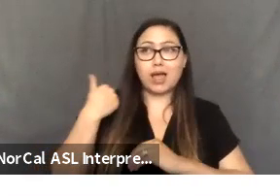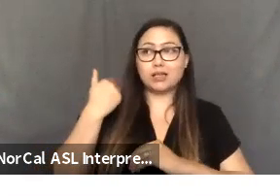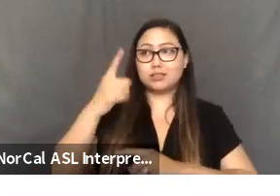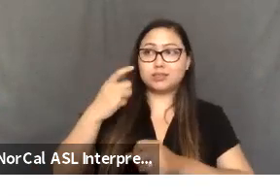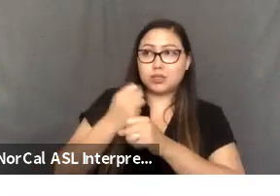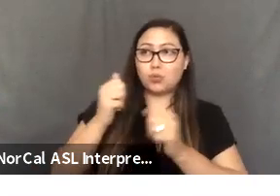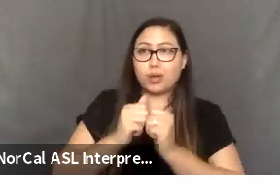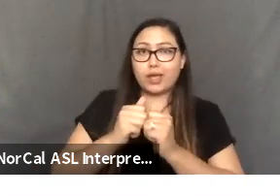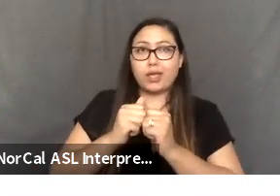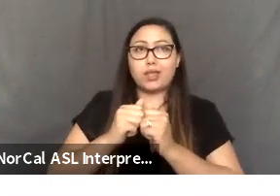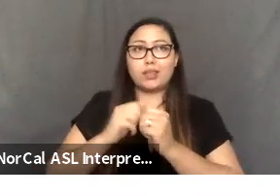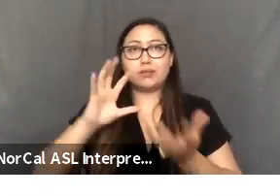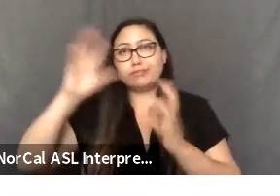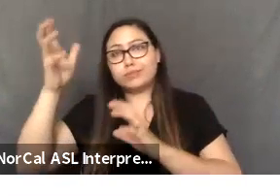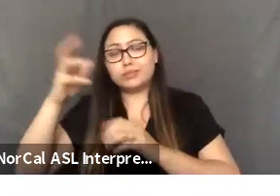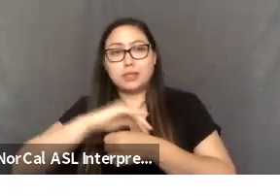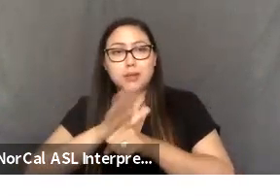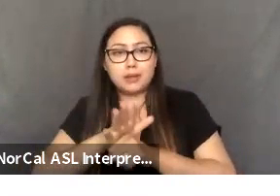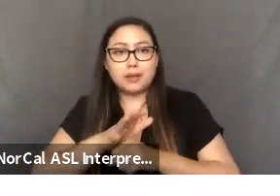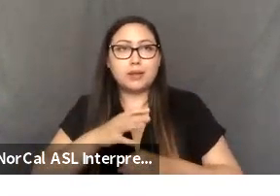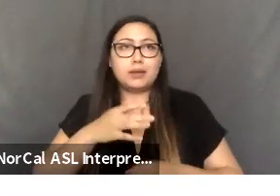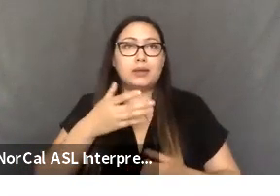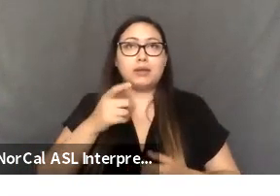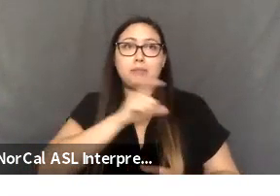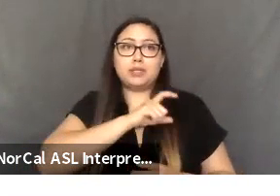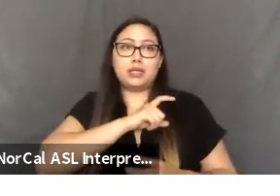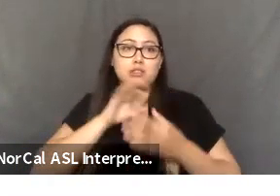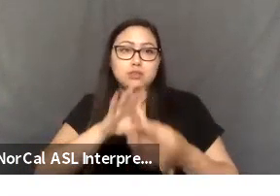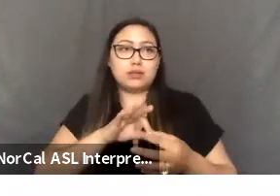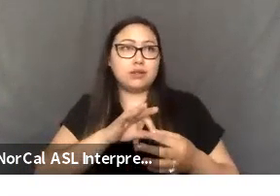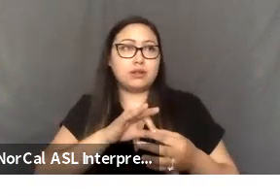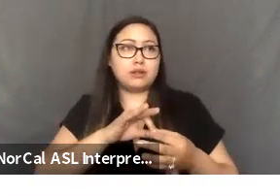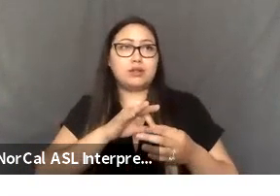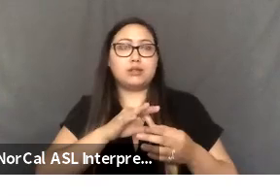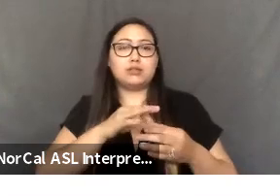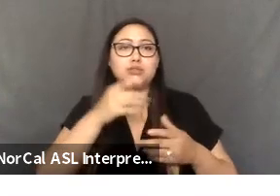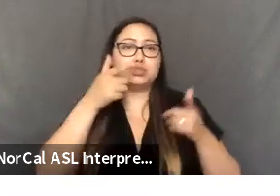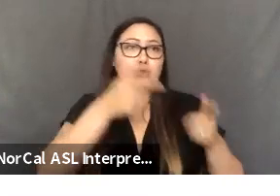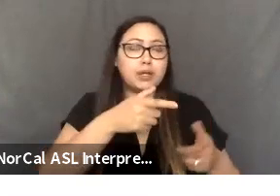with, you know, police related shoots and the Black Lives Matter movement, there is a huge